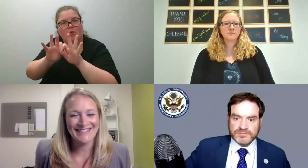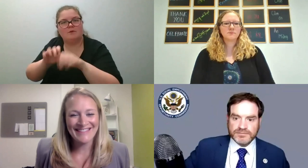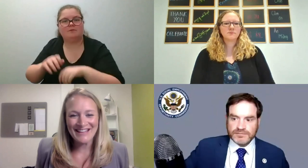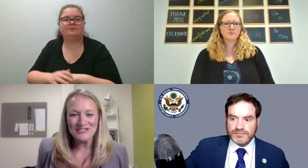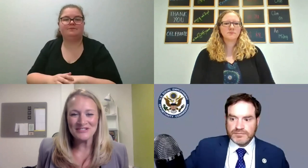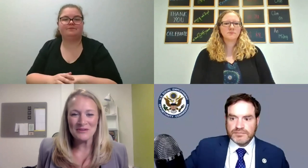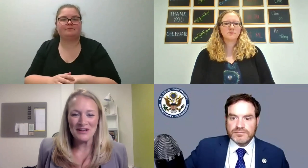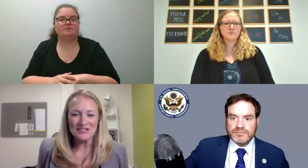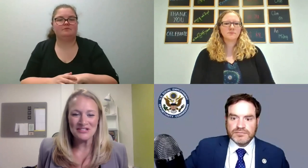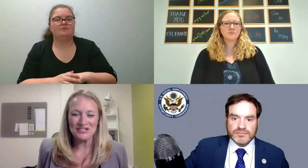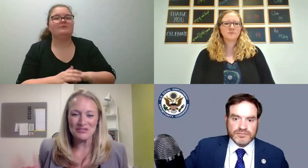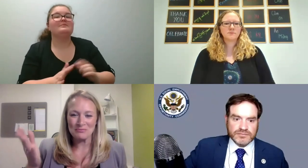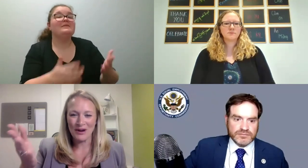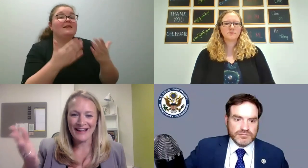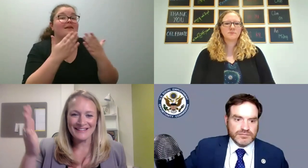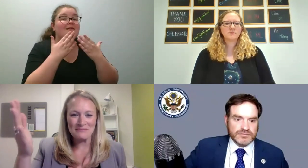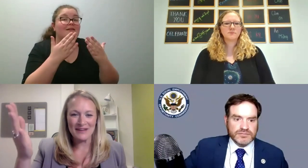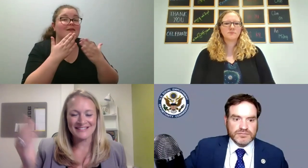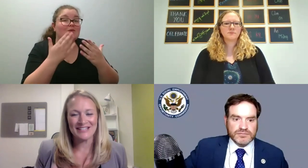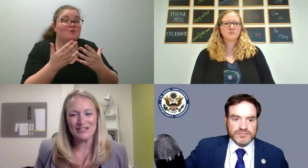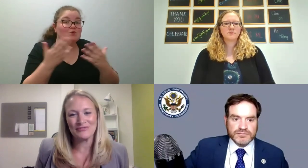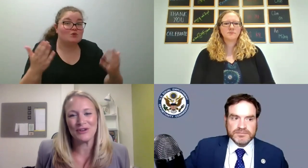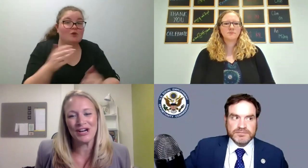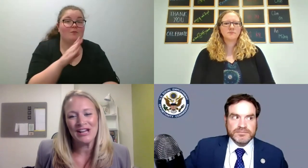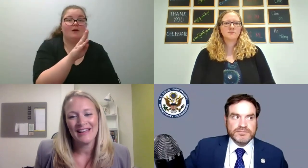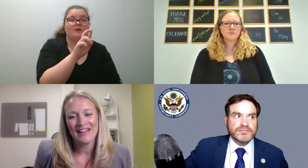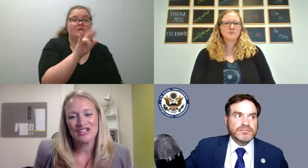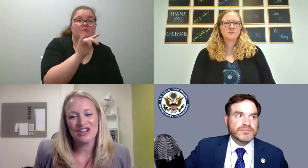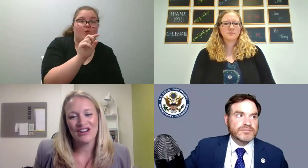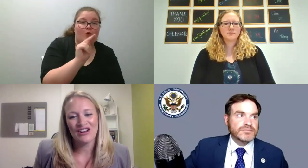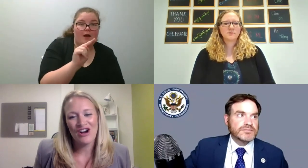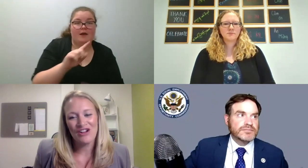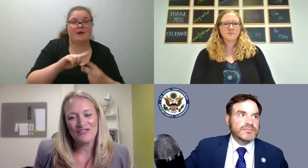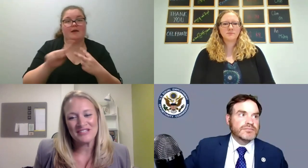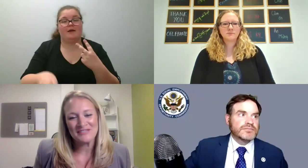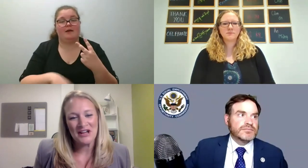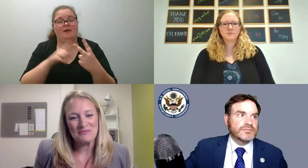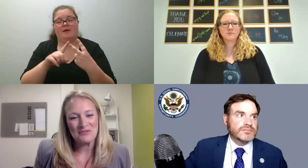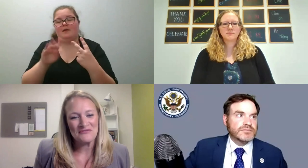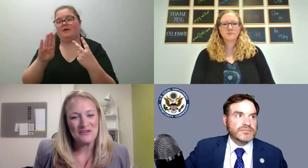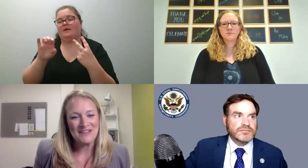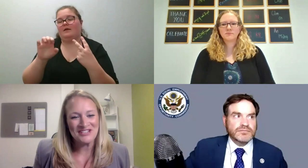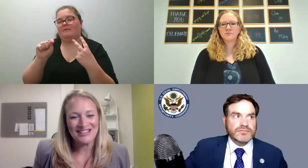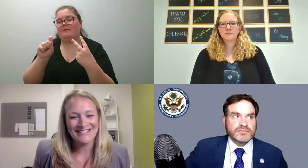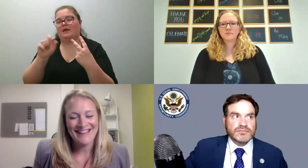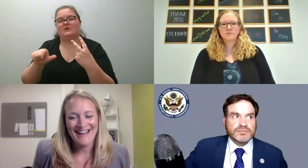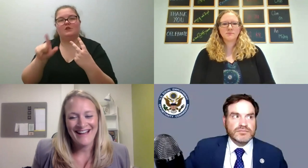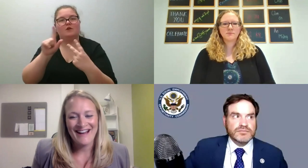And thank you so much to Brien and Betsy for sharing all of this valuable information.